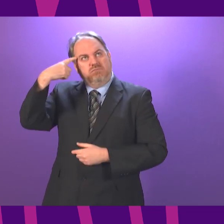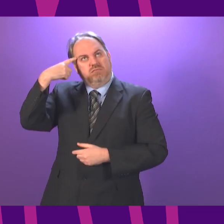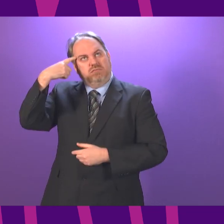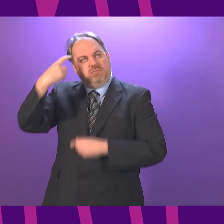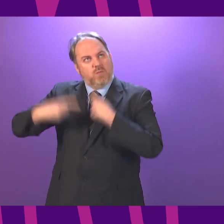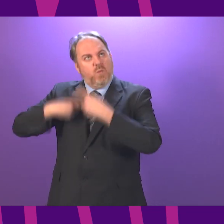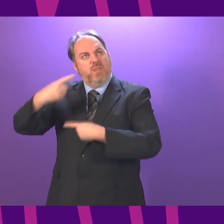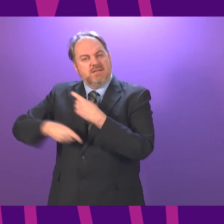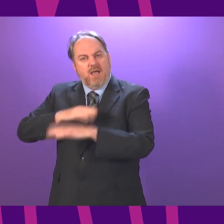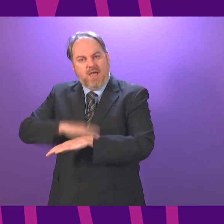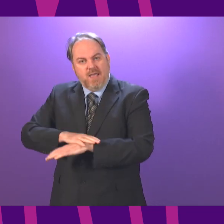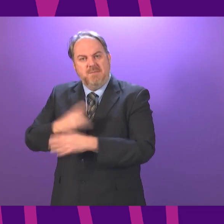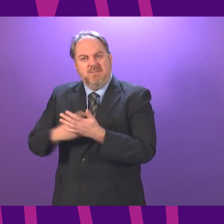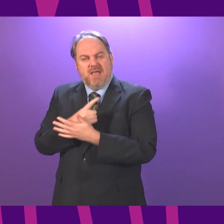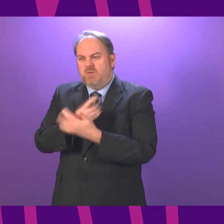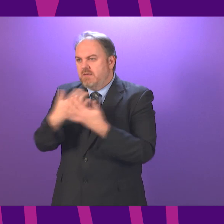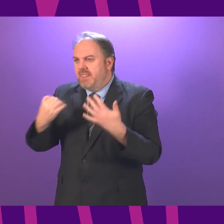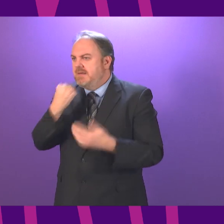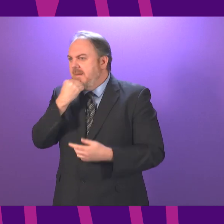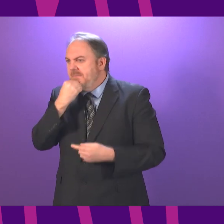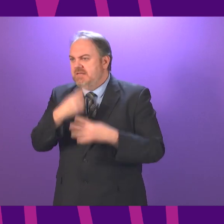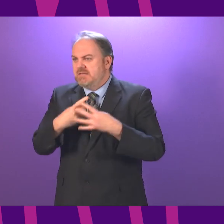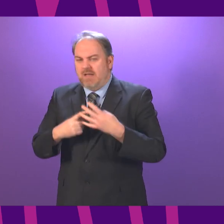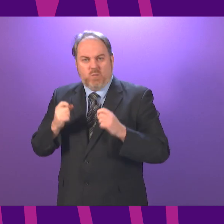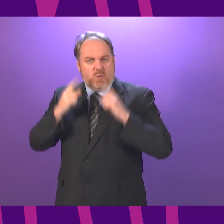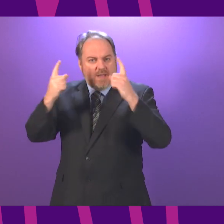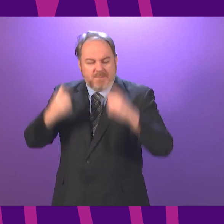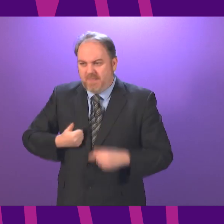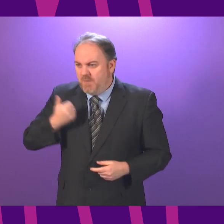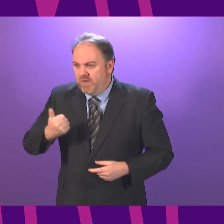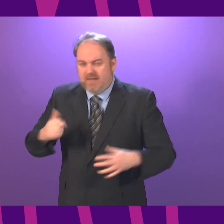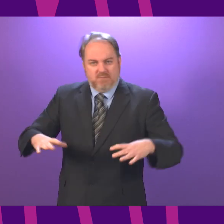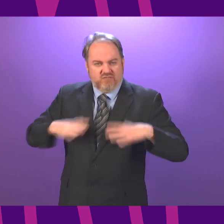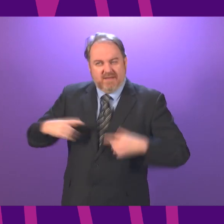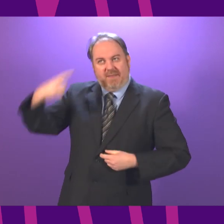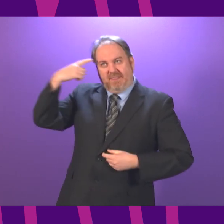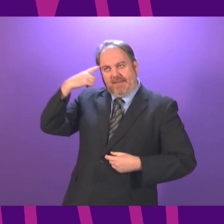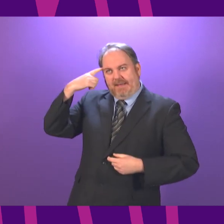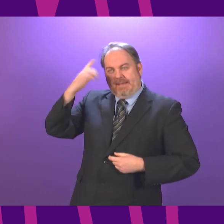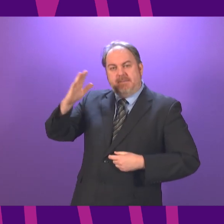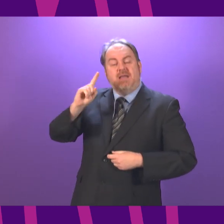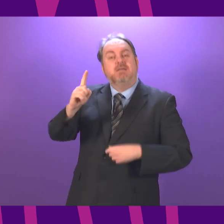with them in my head, as is right and proper. I will talk about the AstraZeneca vaccine because